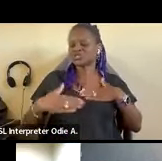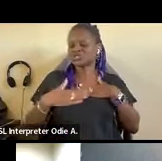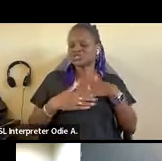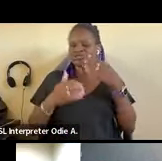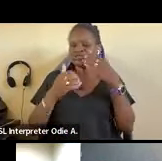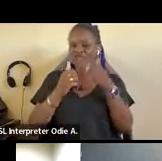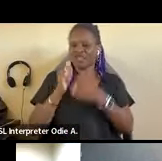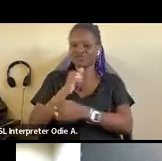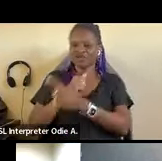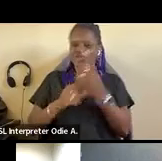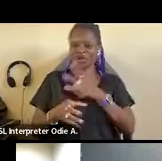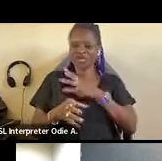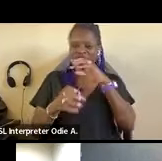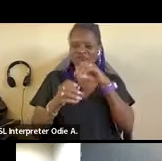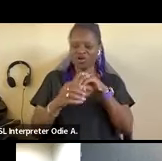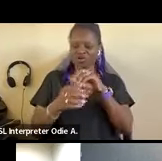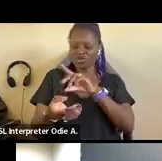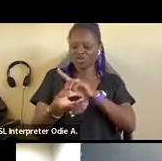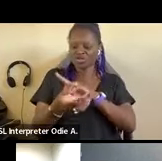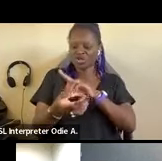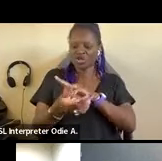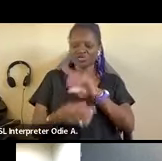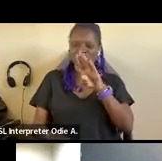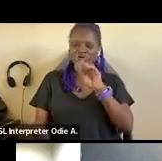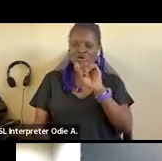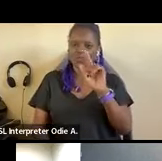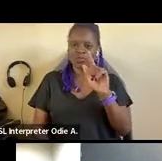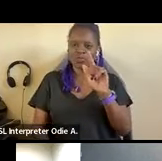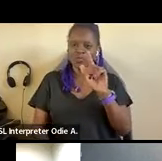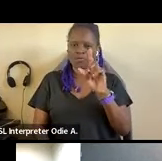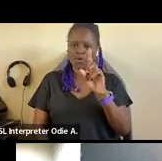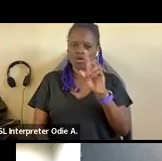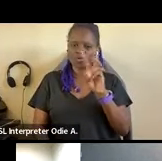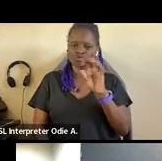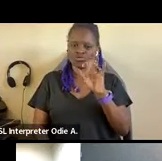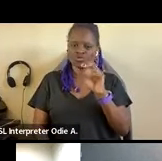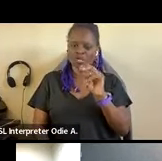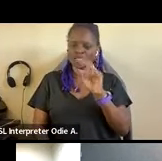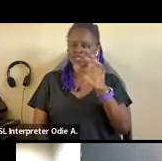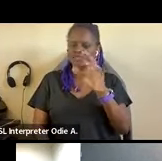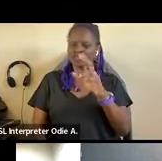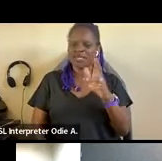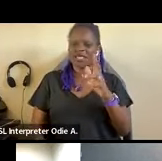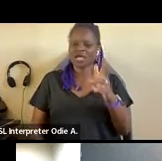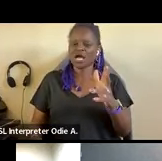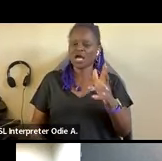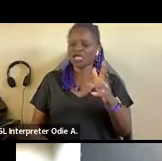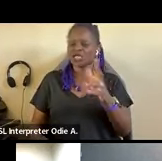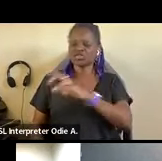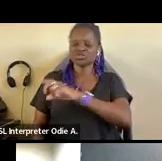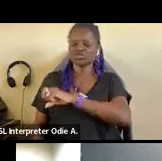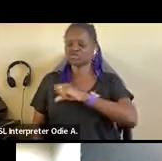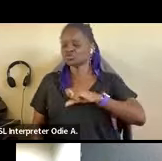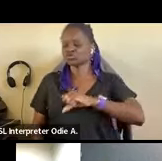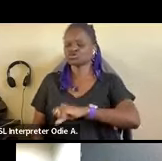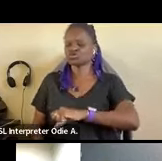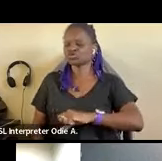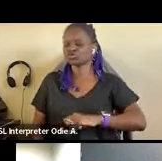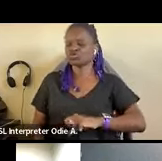Dr. Baldwin has been the unsung hero throughout the COVID effort. Her work has kept this COVID and vaccine team running smoothly.